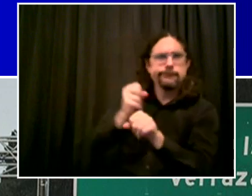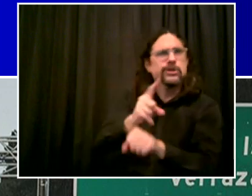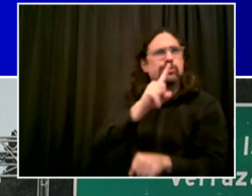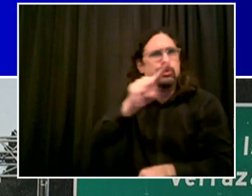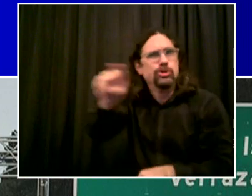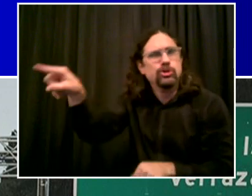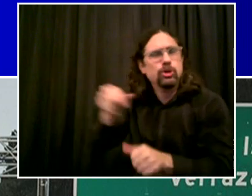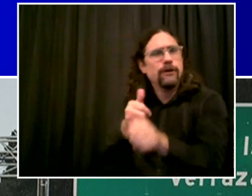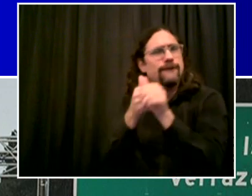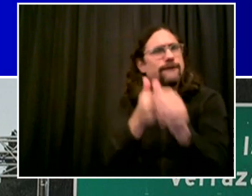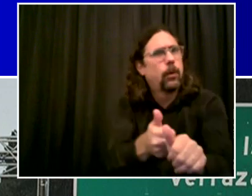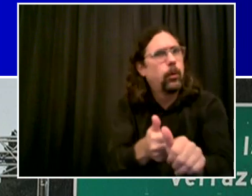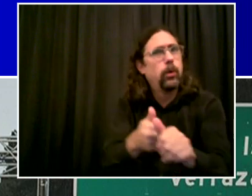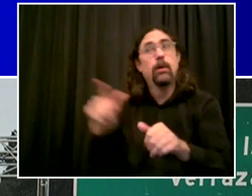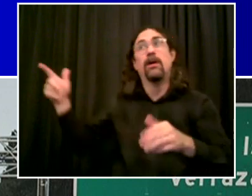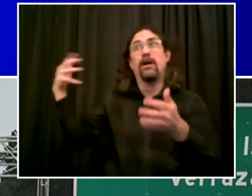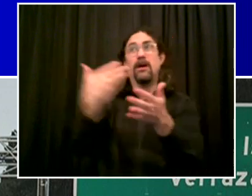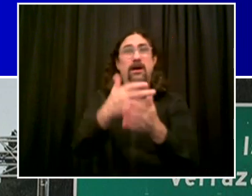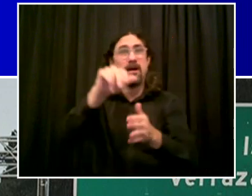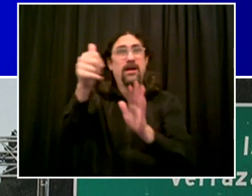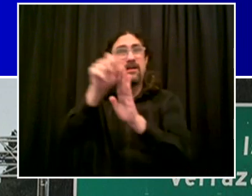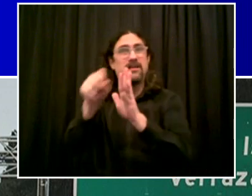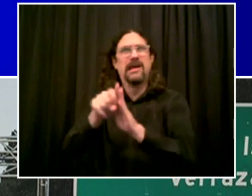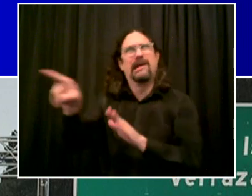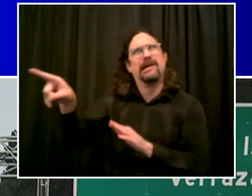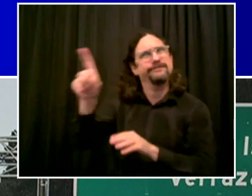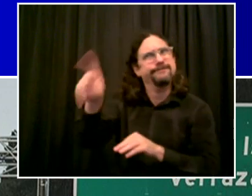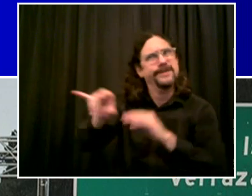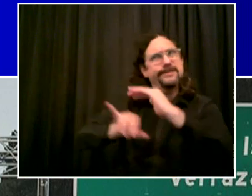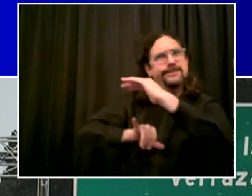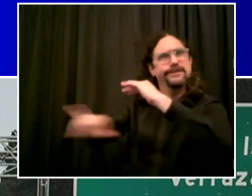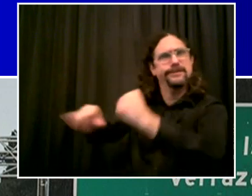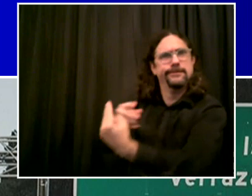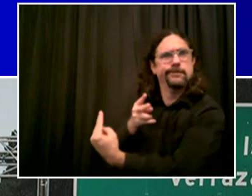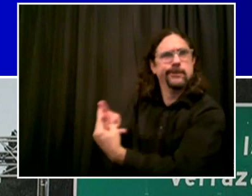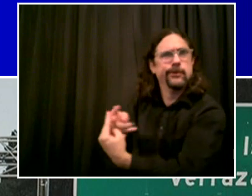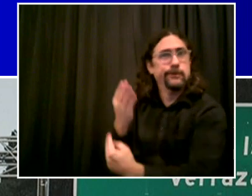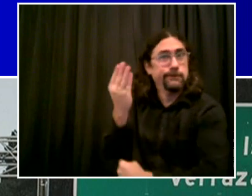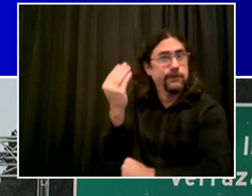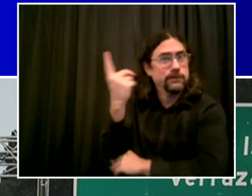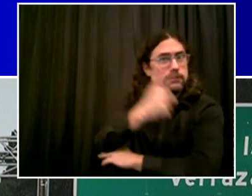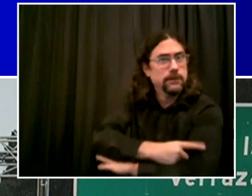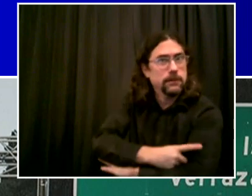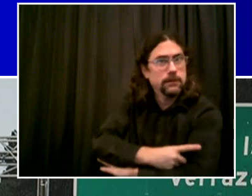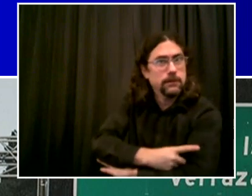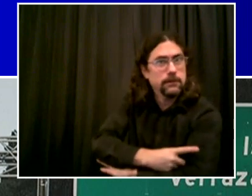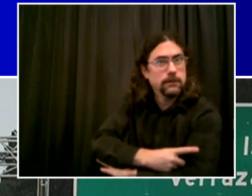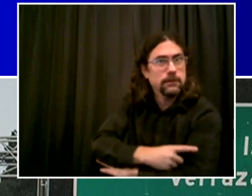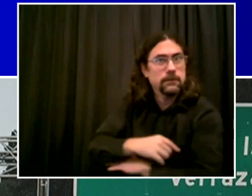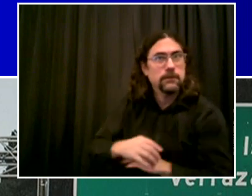IN A SITUATION WHERE THEY SHOULD QUARANTINE THAT THIS IS HOW TO DO IT AND THIS IS THE HELP YOU CAN RECEIVE.